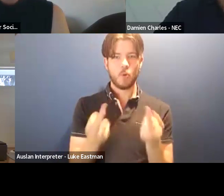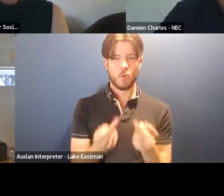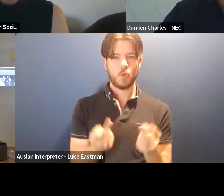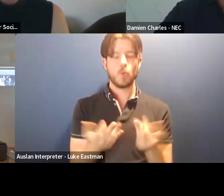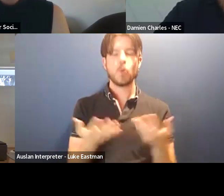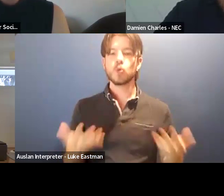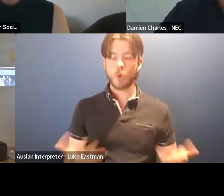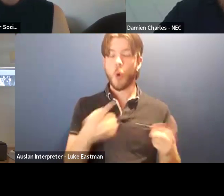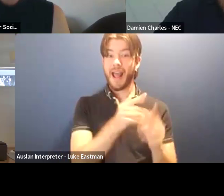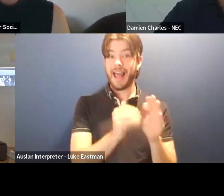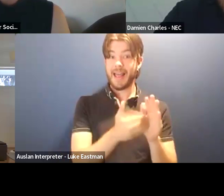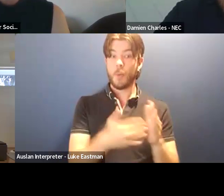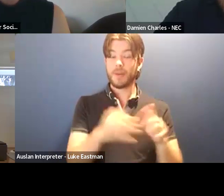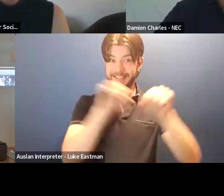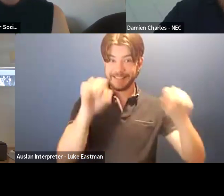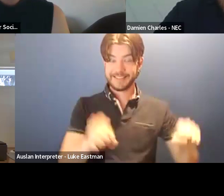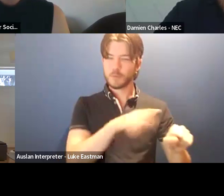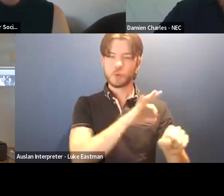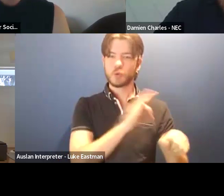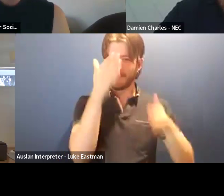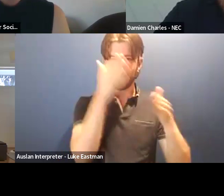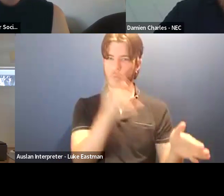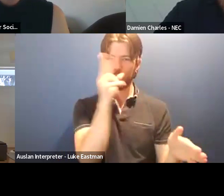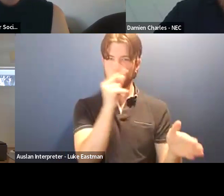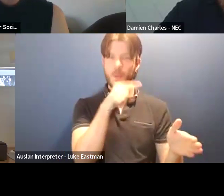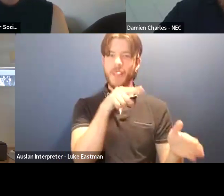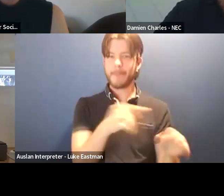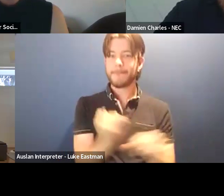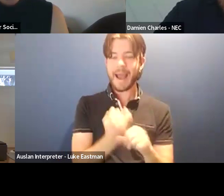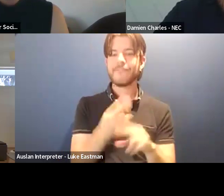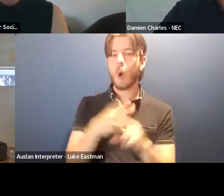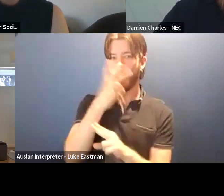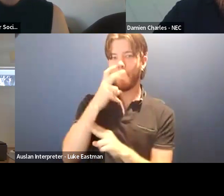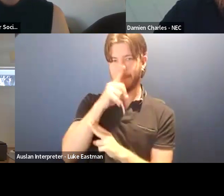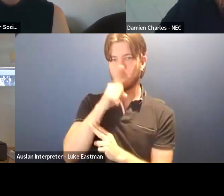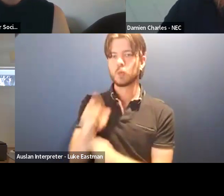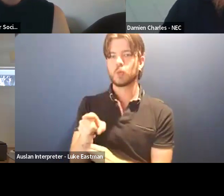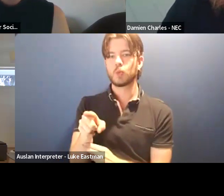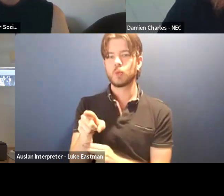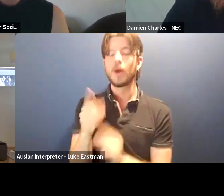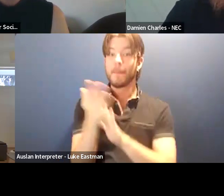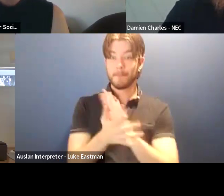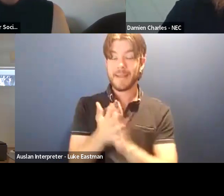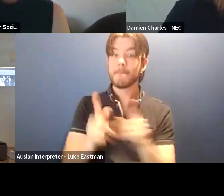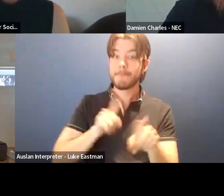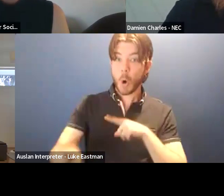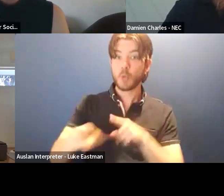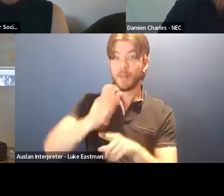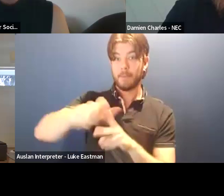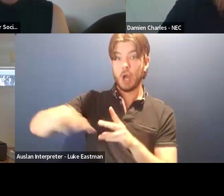not very youth focused, it's a program for older people. So the largely the